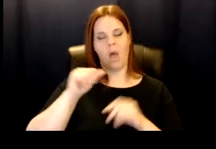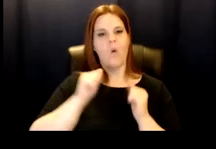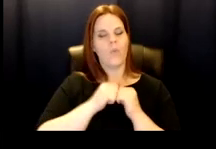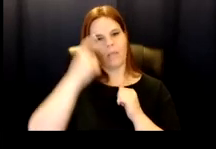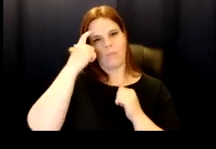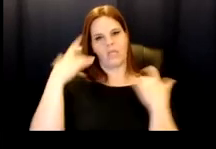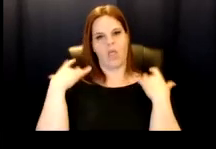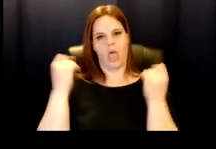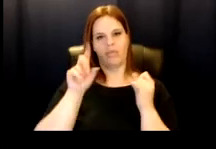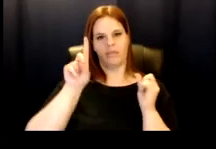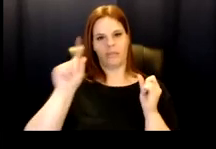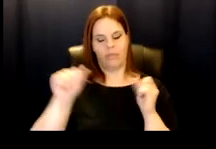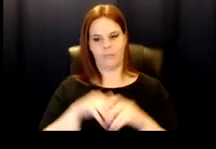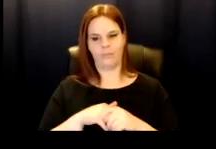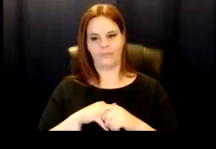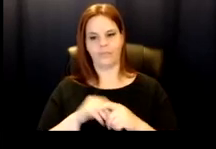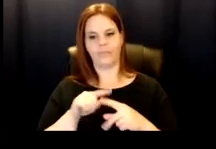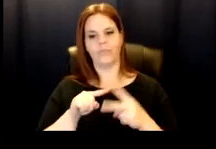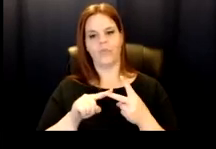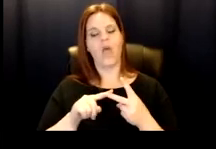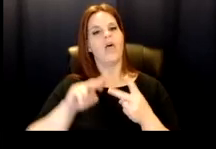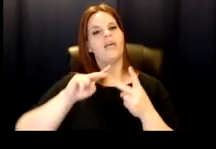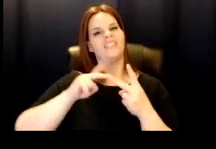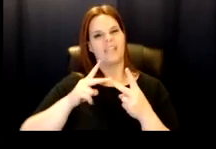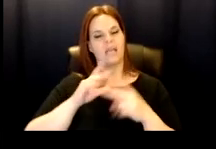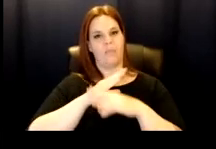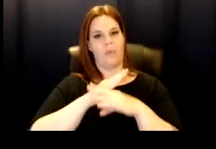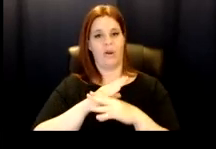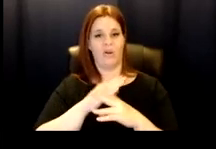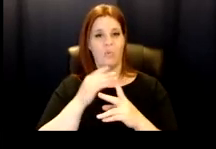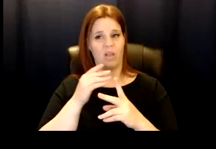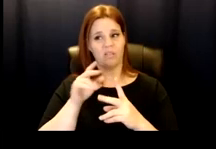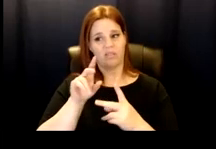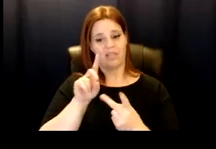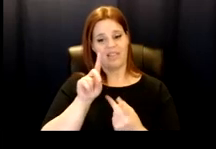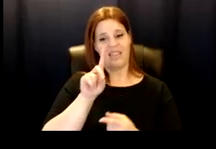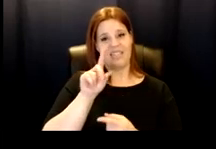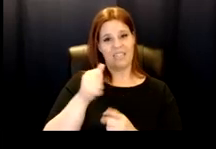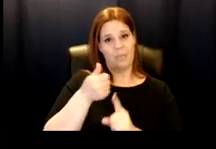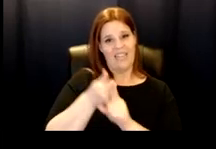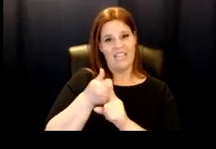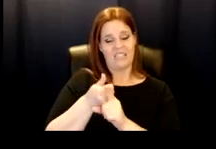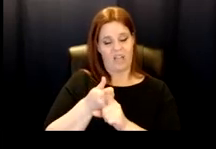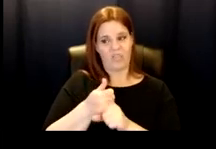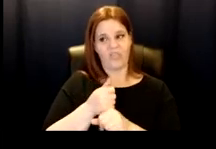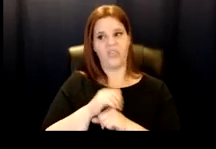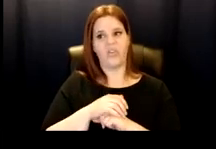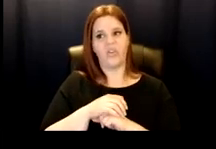barrier was the disability itself. And in a lot of cases the youth reported that the